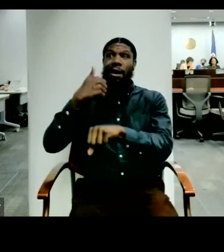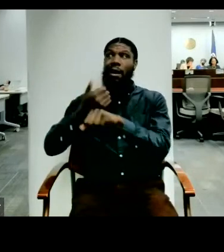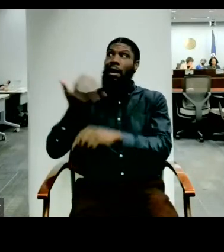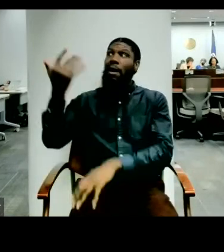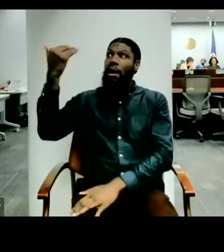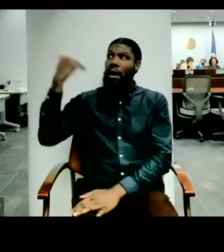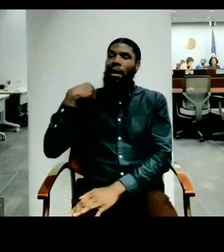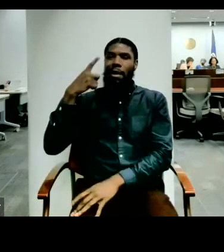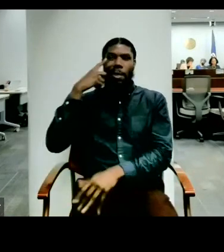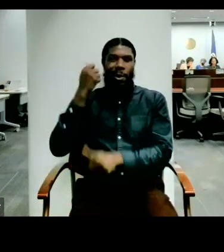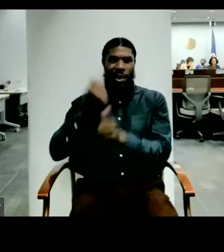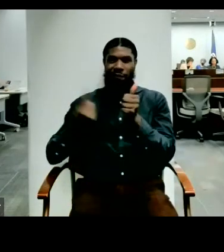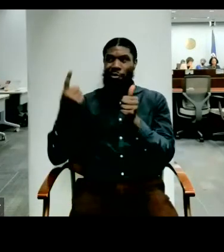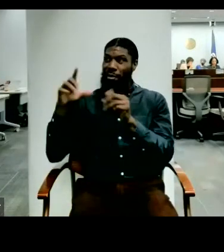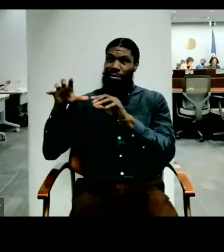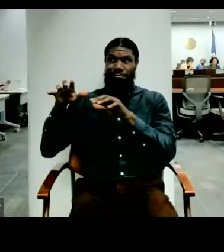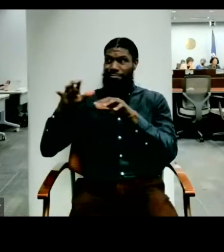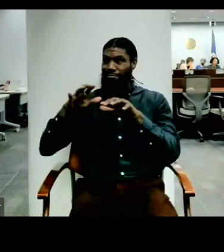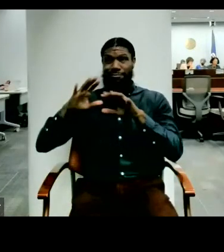it does not match well what we have today.